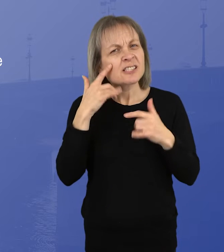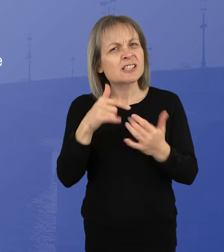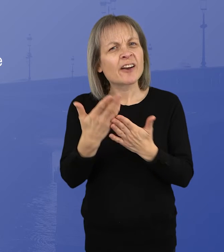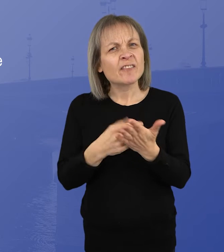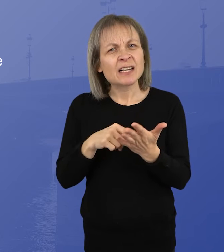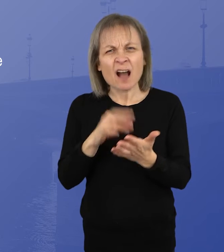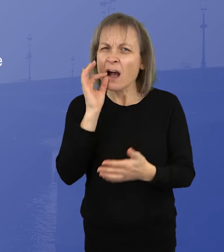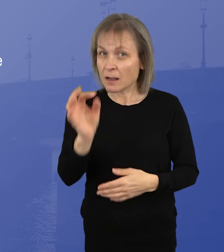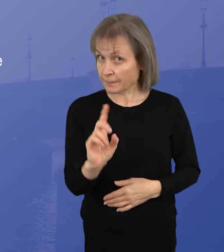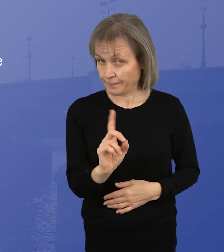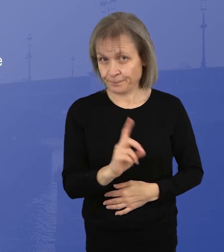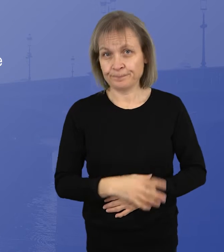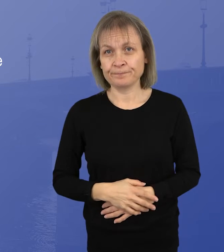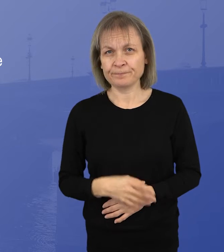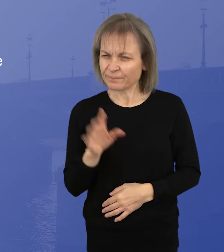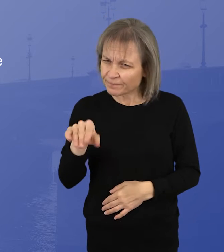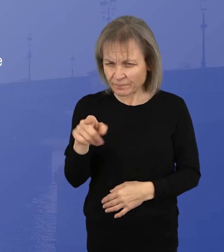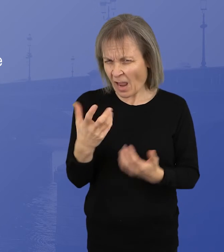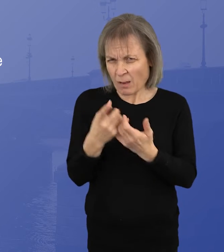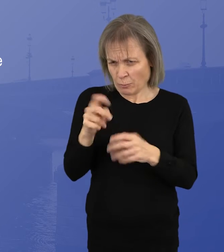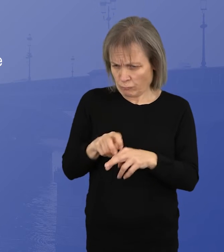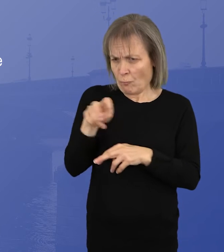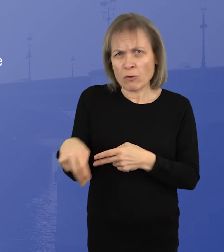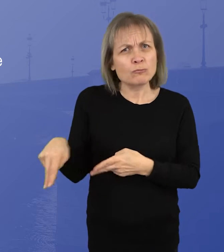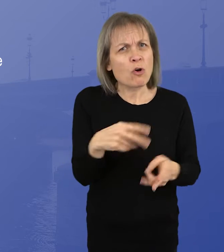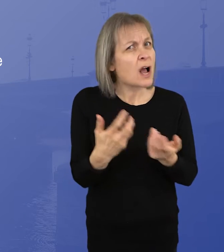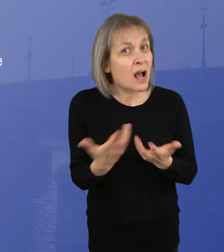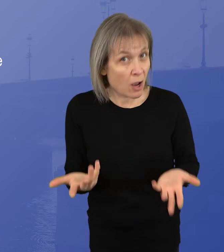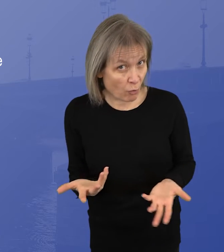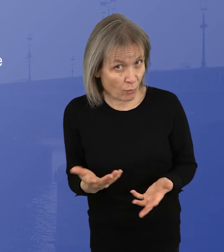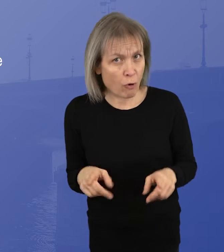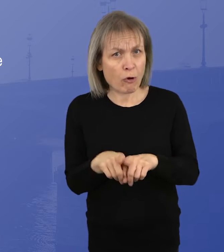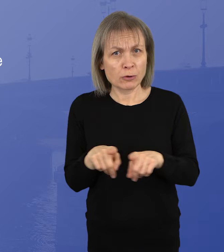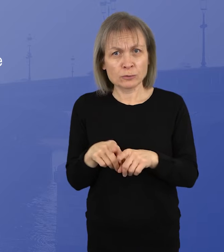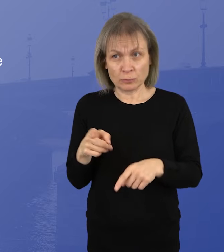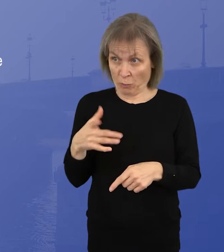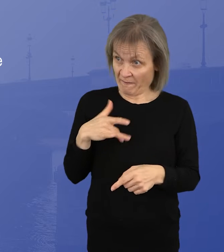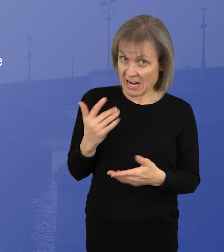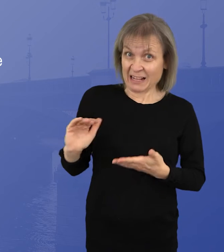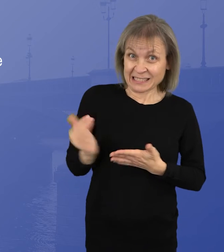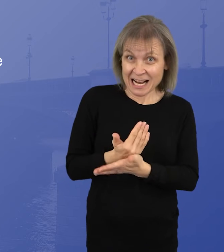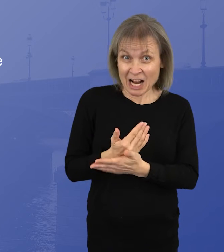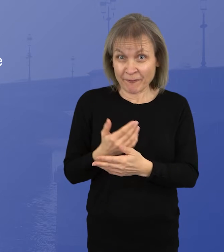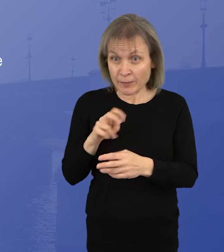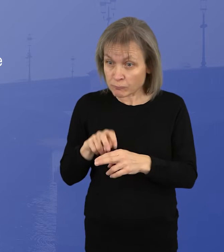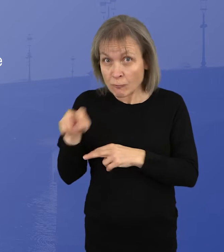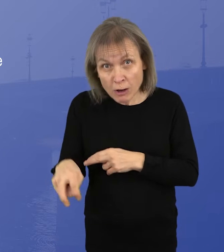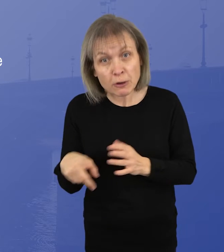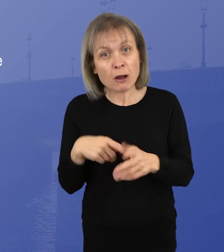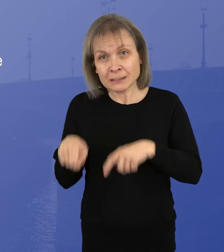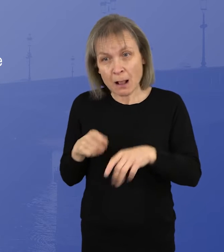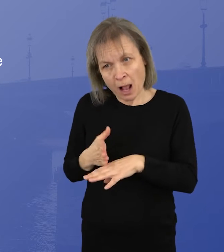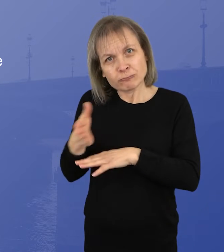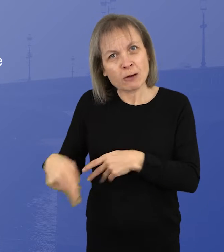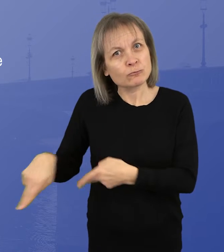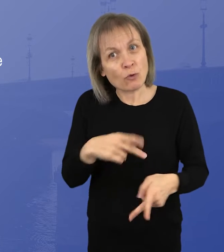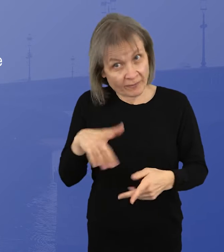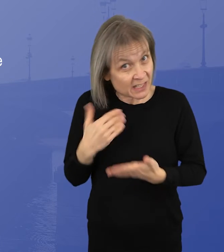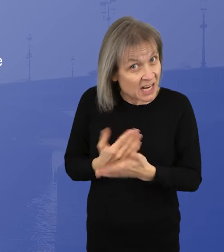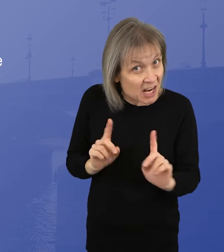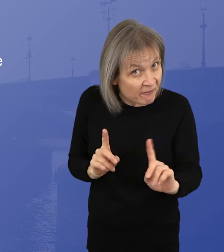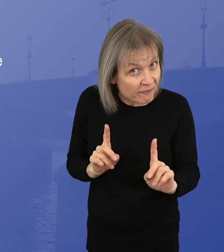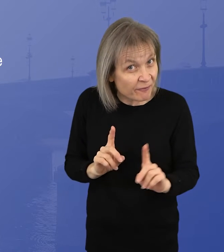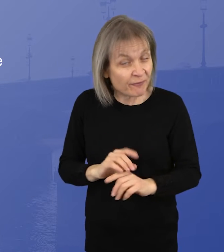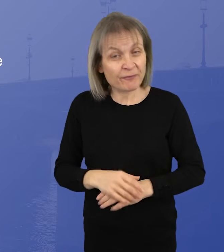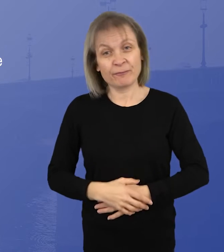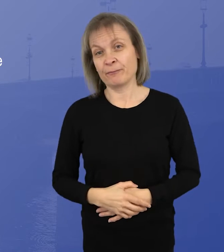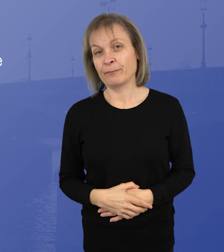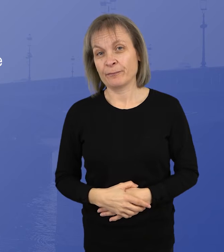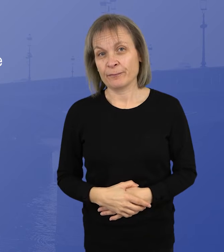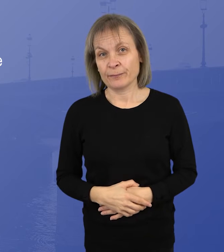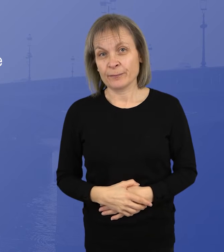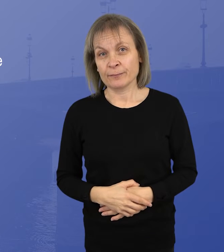The survey asked: ‘How do you cross the road?’ and: ‘How safe do you feel when crossing or cycling across the road?’